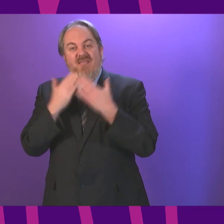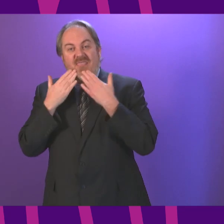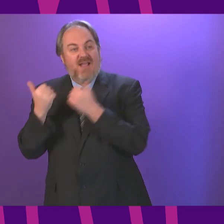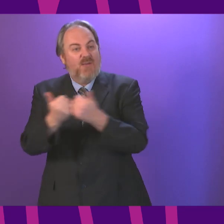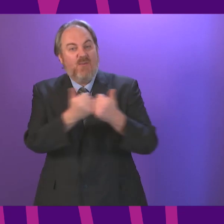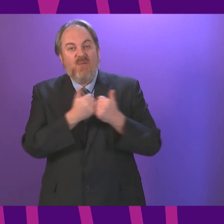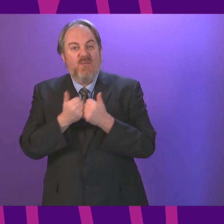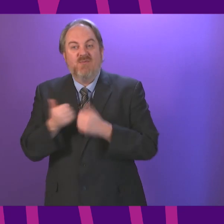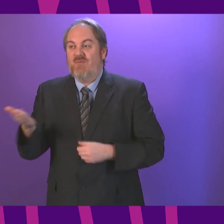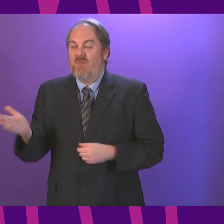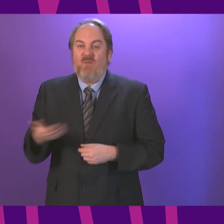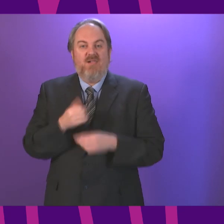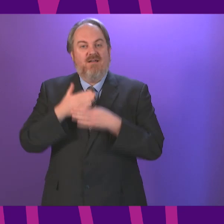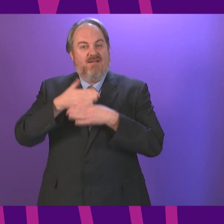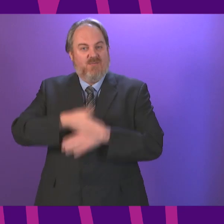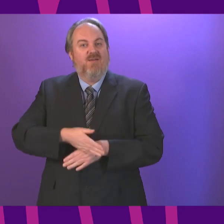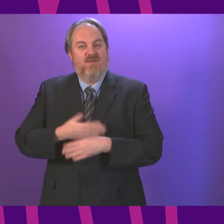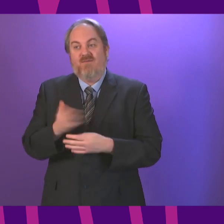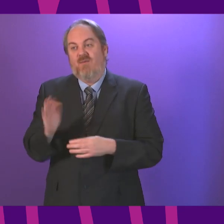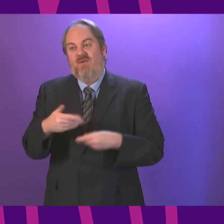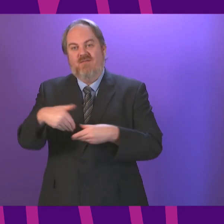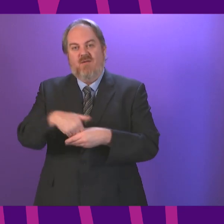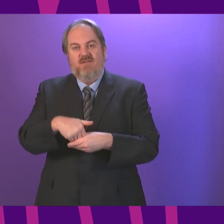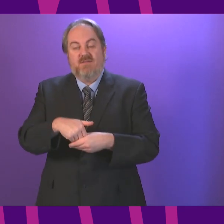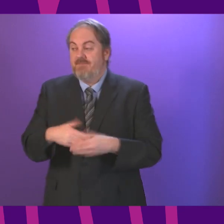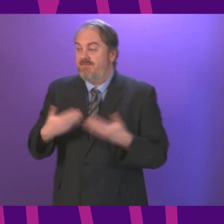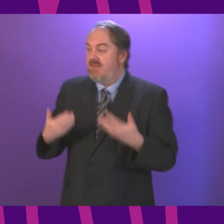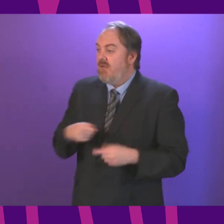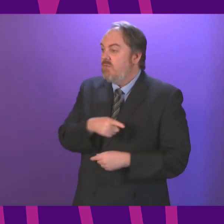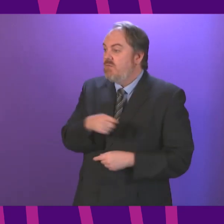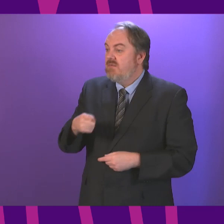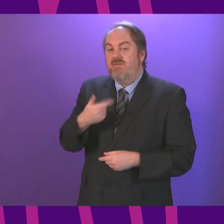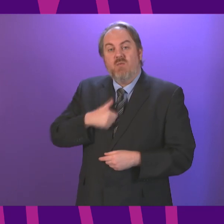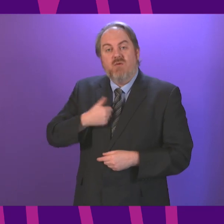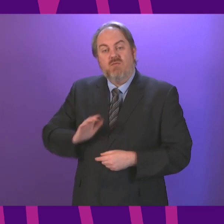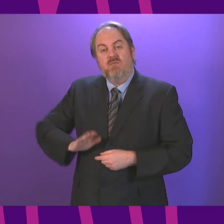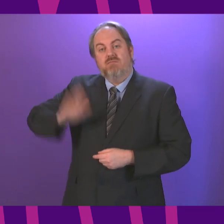The Presiding Officer: Thank you, First Minister. Any member who wishes to ask a supplementary question should press their request-to-speak button.